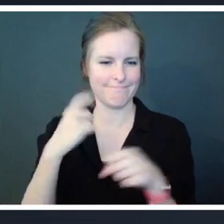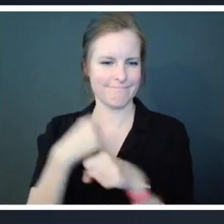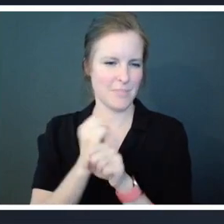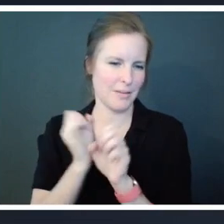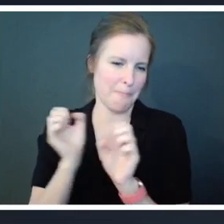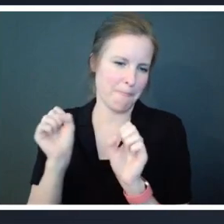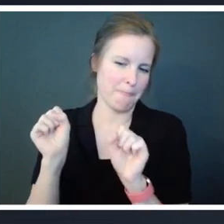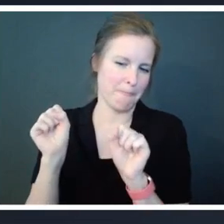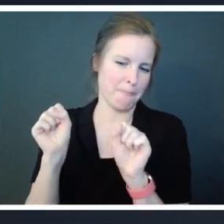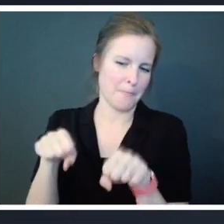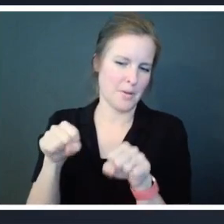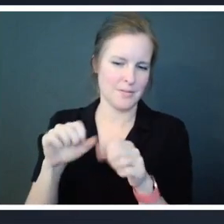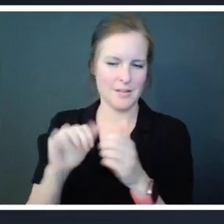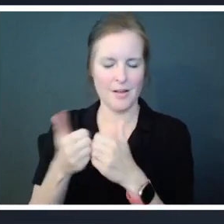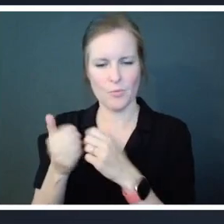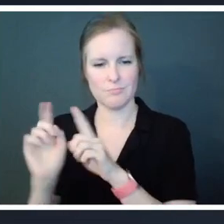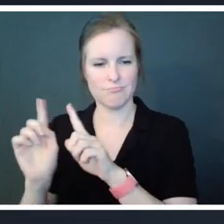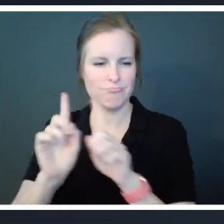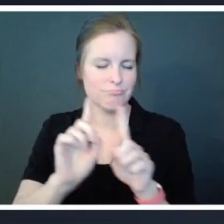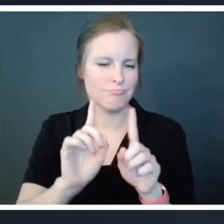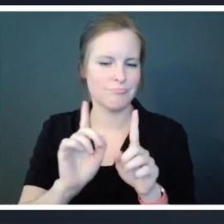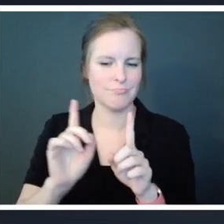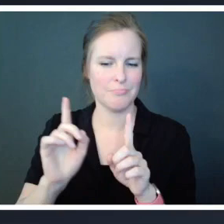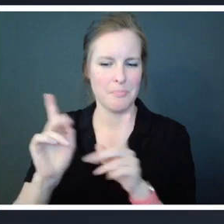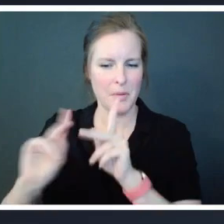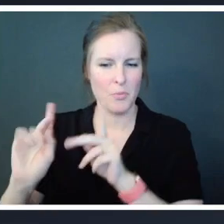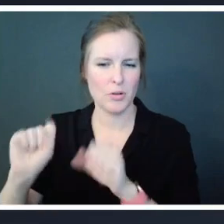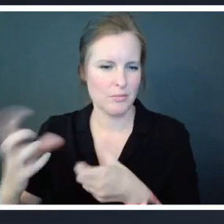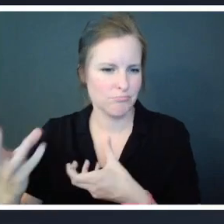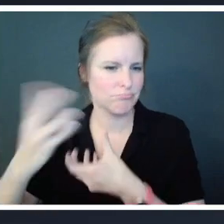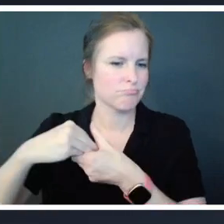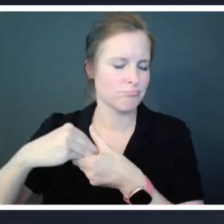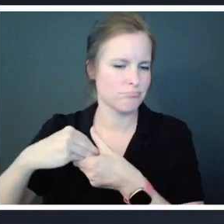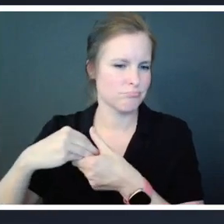ways to engage, like our research scientists and things. So, that's one of the things that